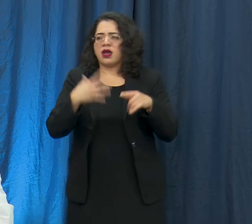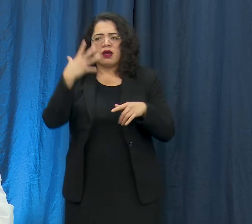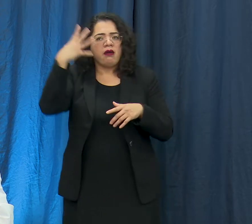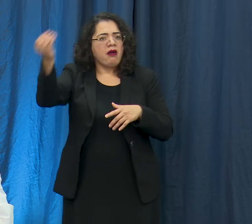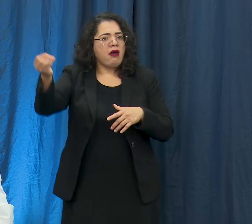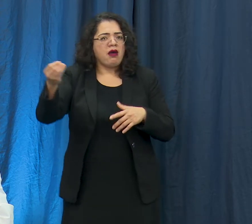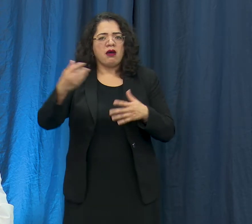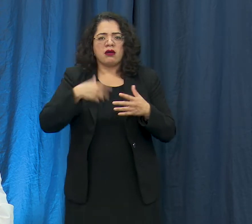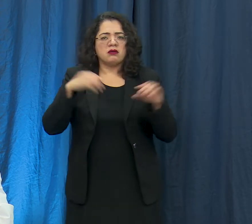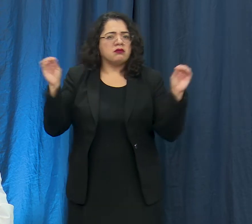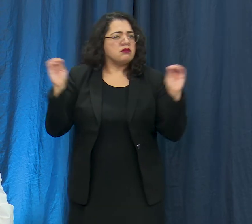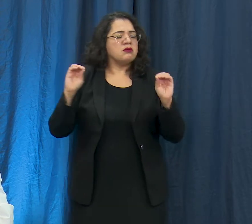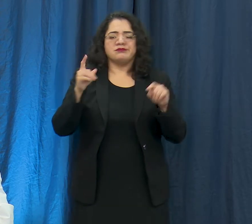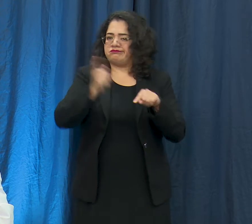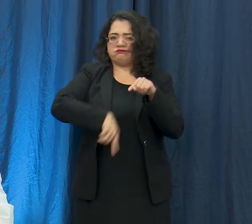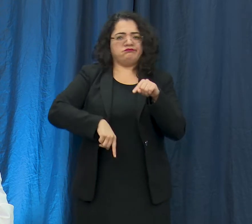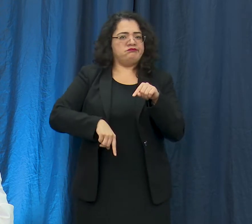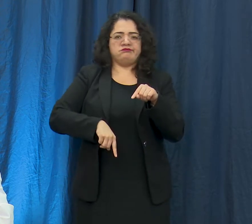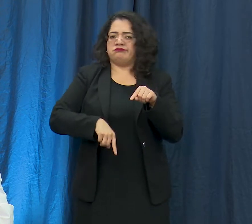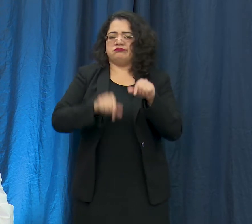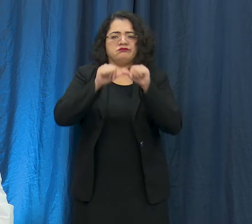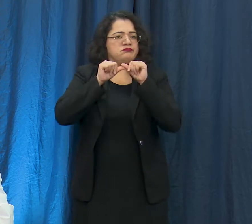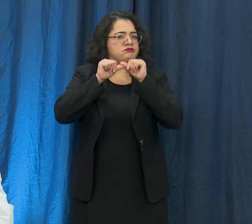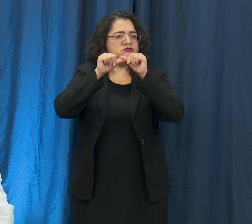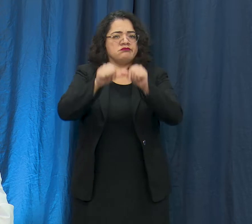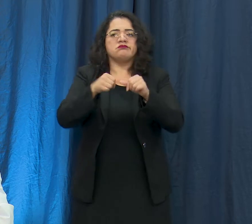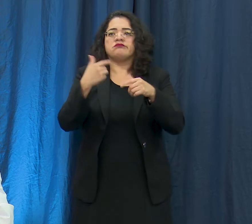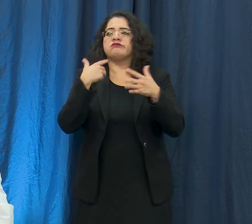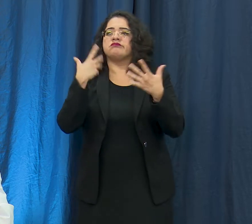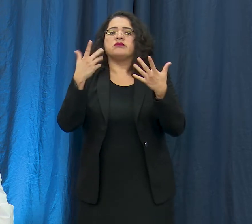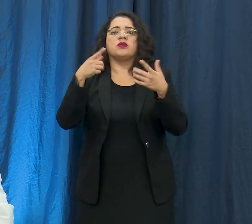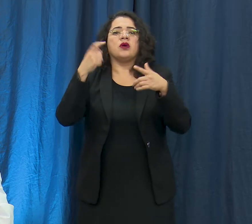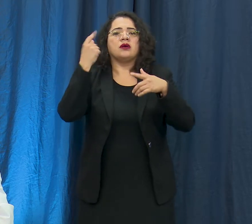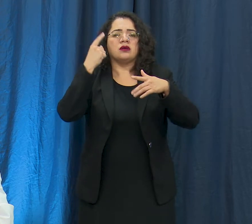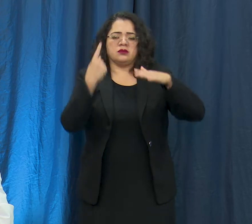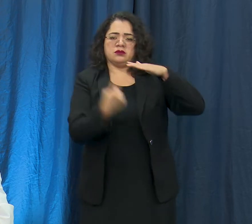private place for the duration of your isolation period except to receive